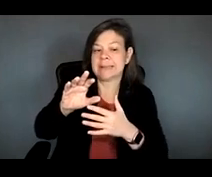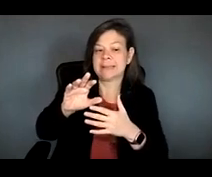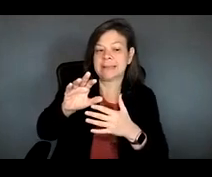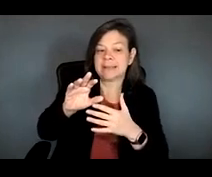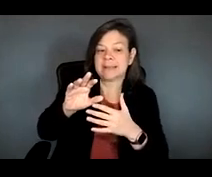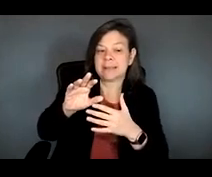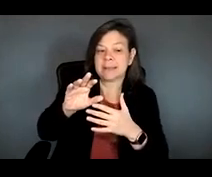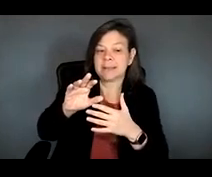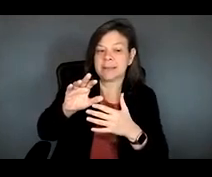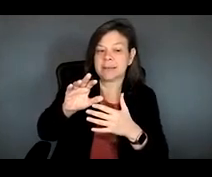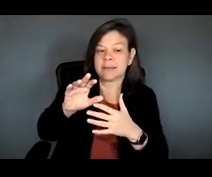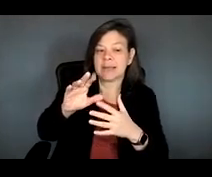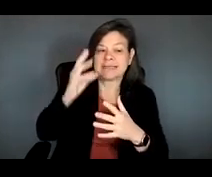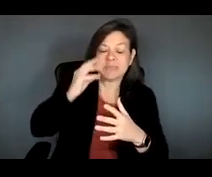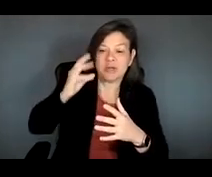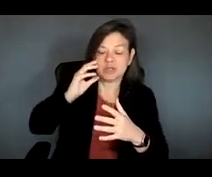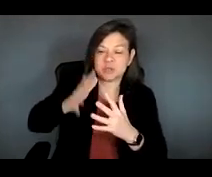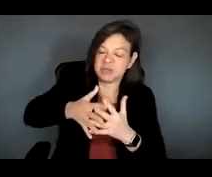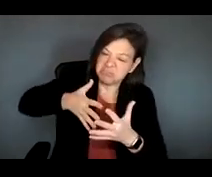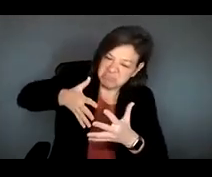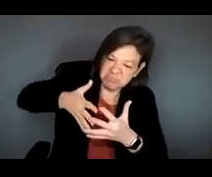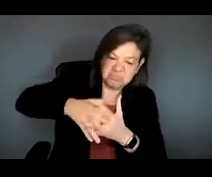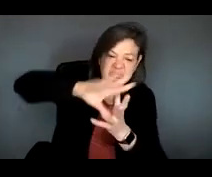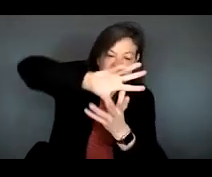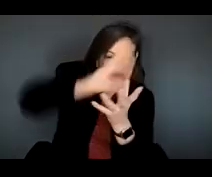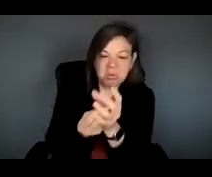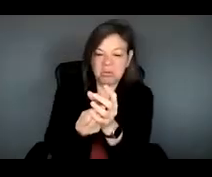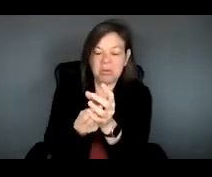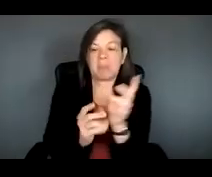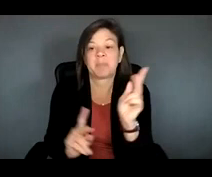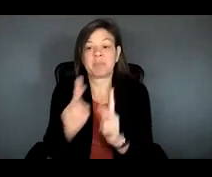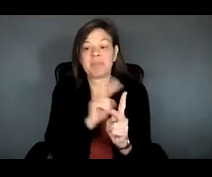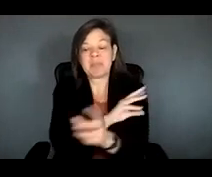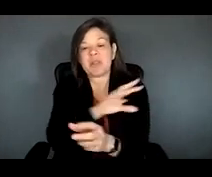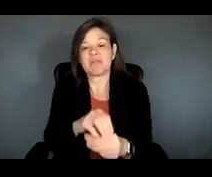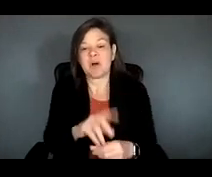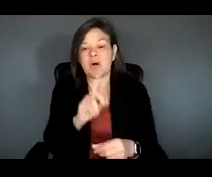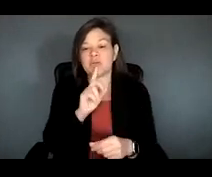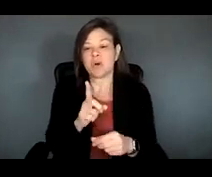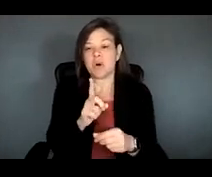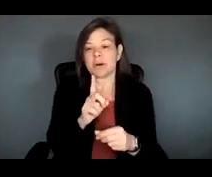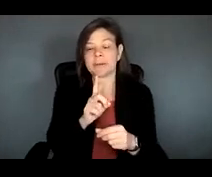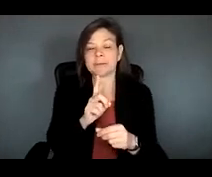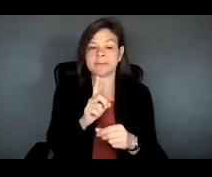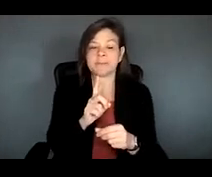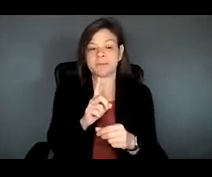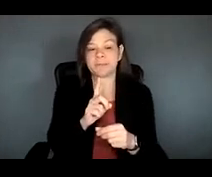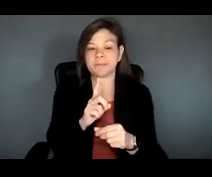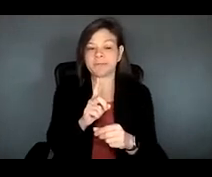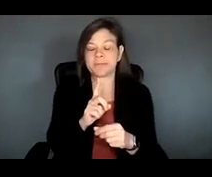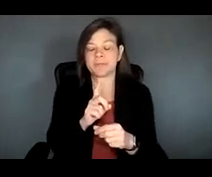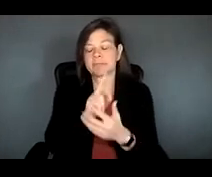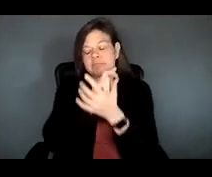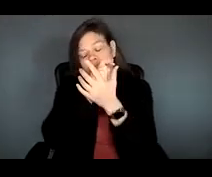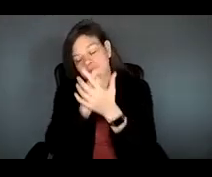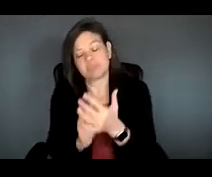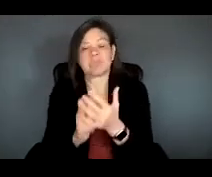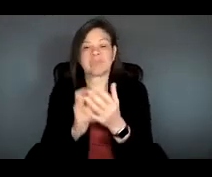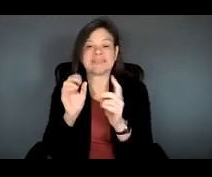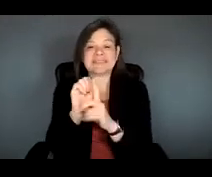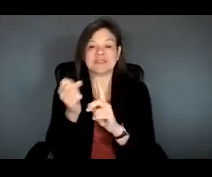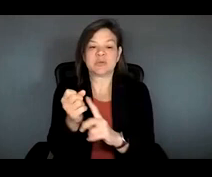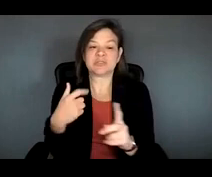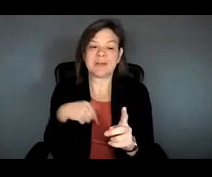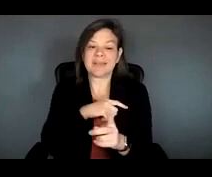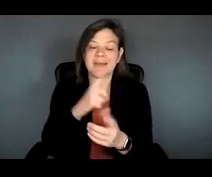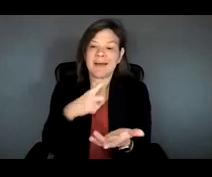who are involved are really in the situation where they have the opportunity to learn a